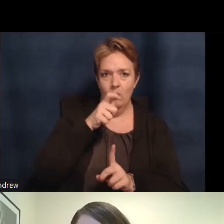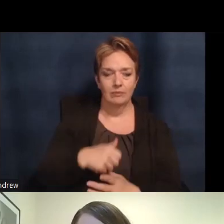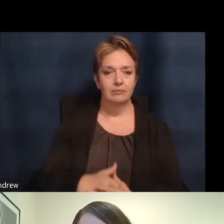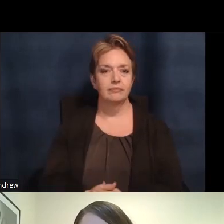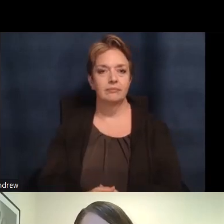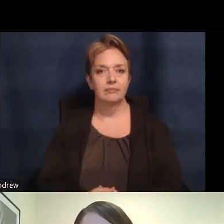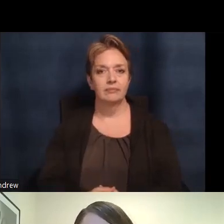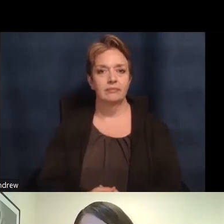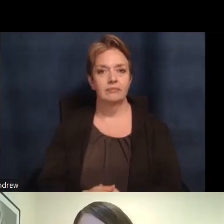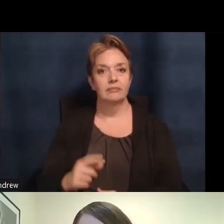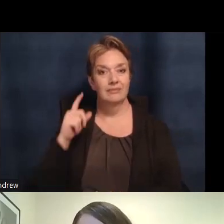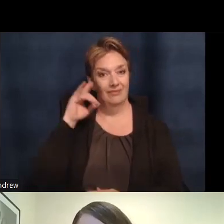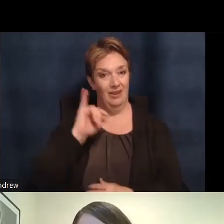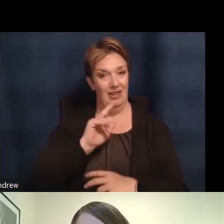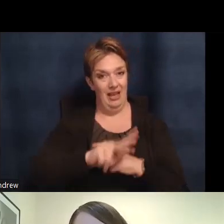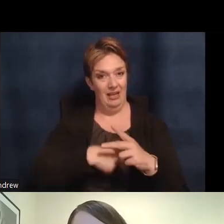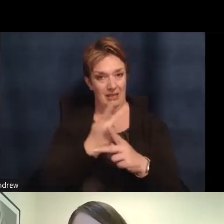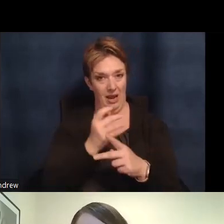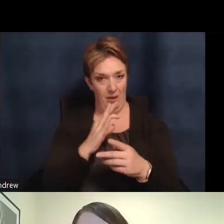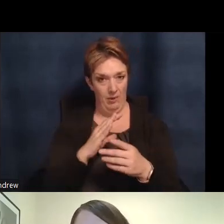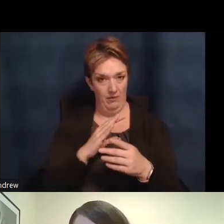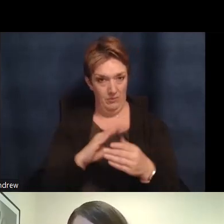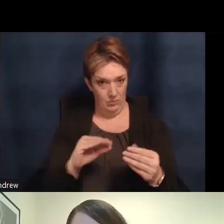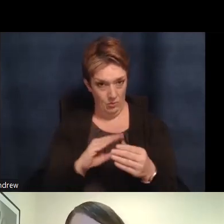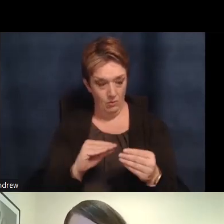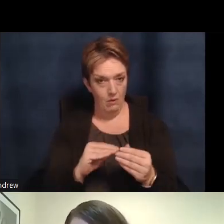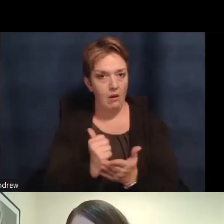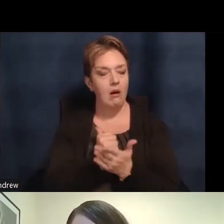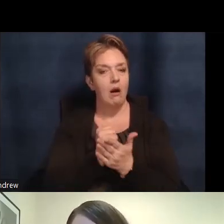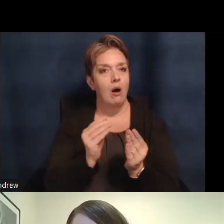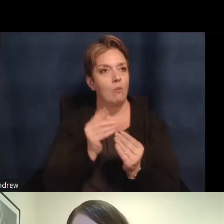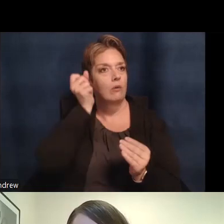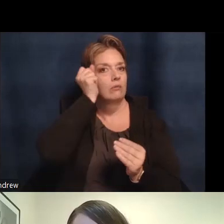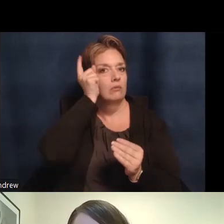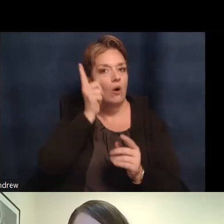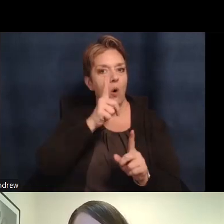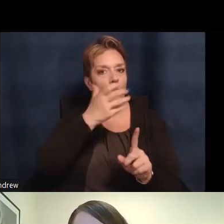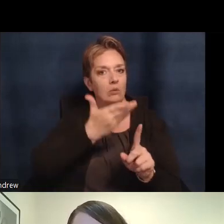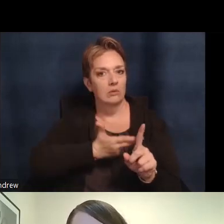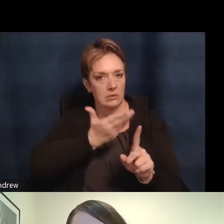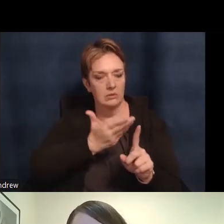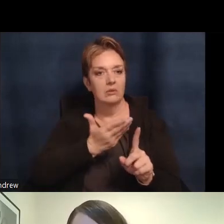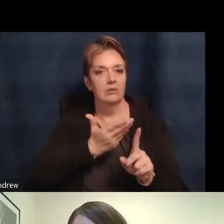really gives you a much broader understanding of who she was, and a much more well-rounded impression.